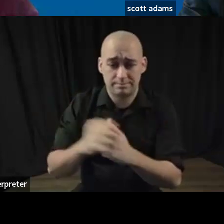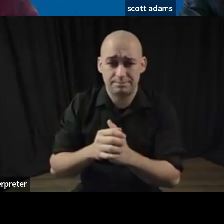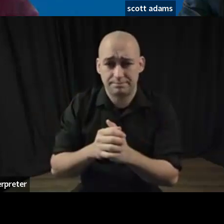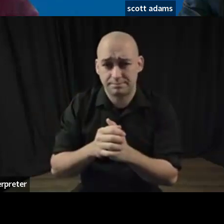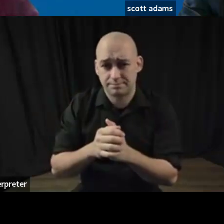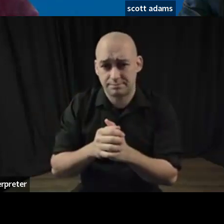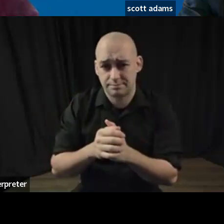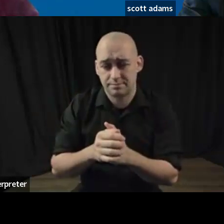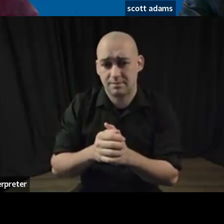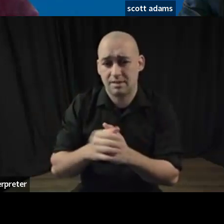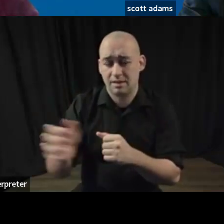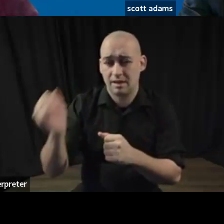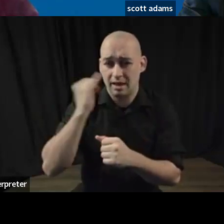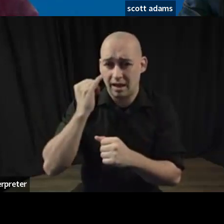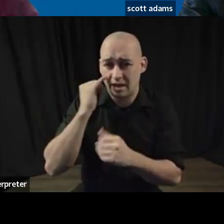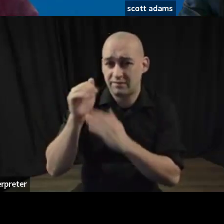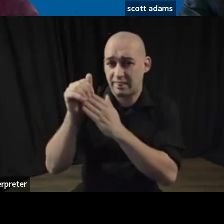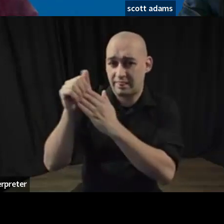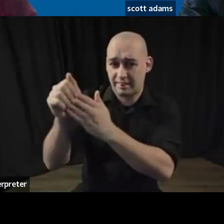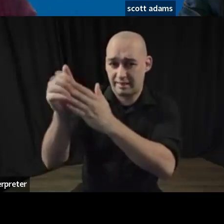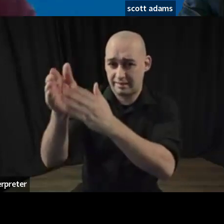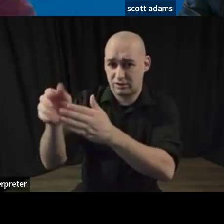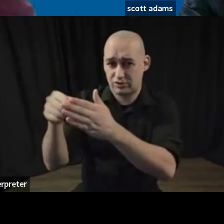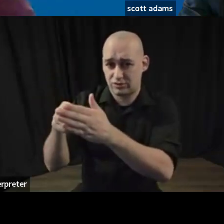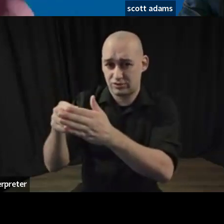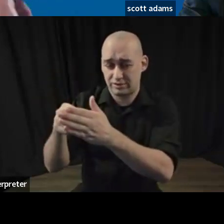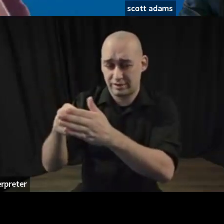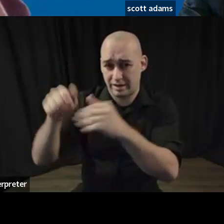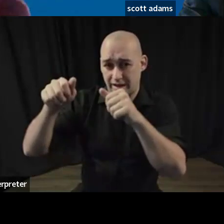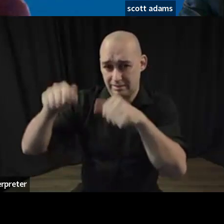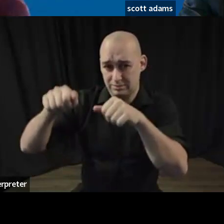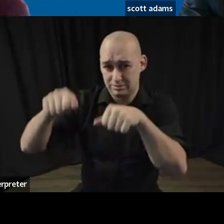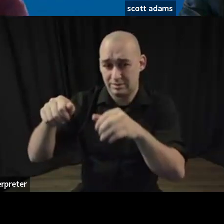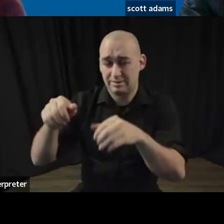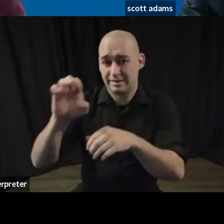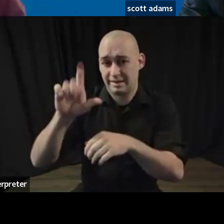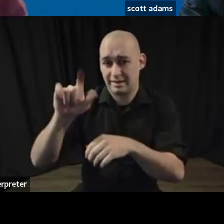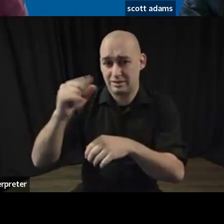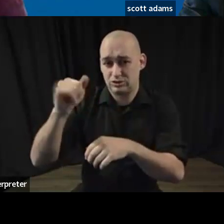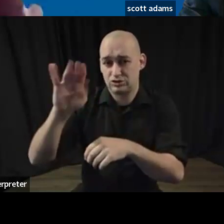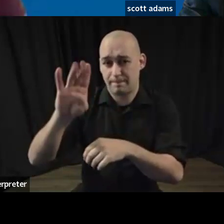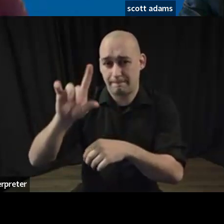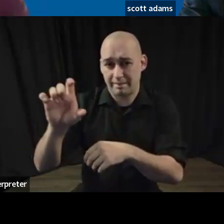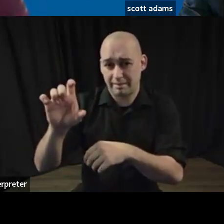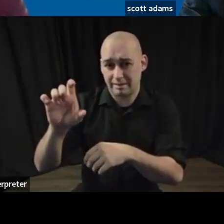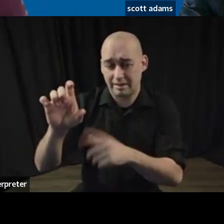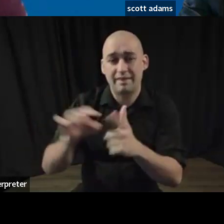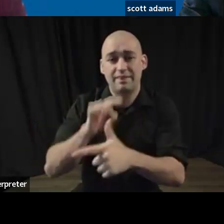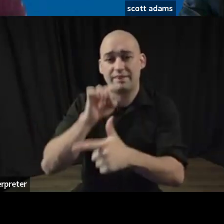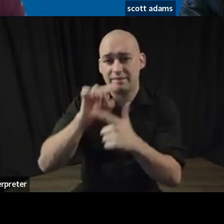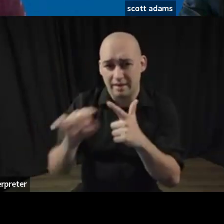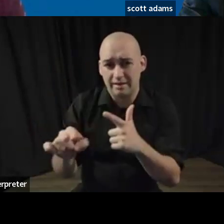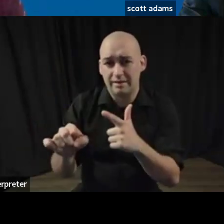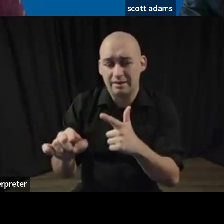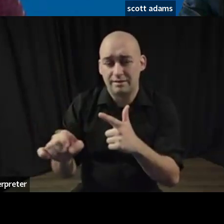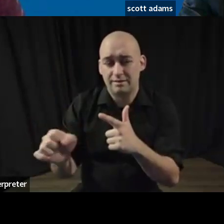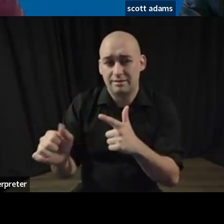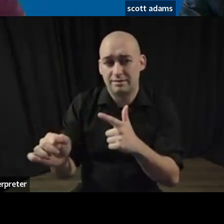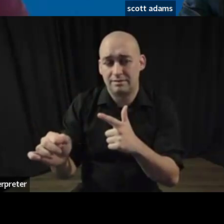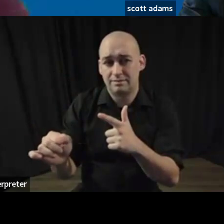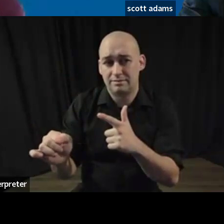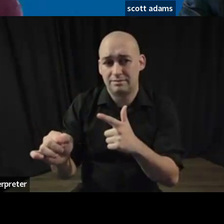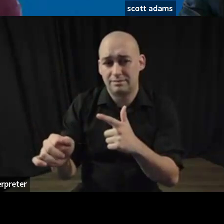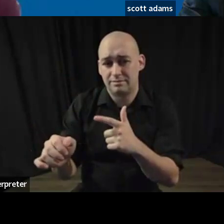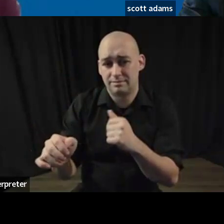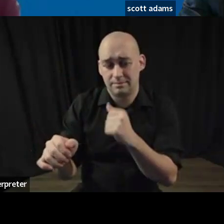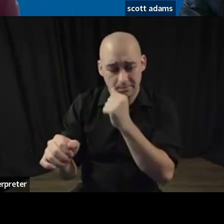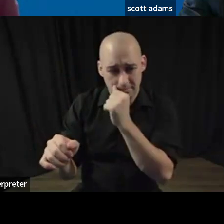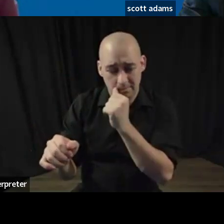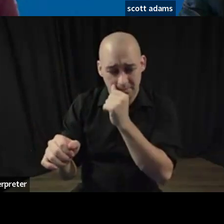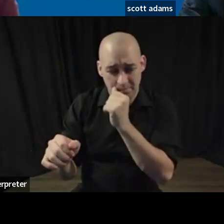as long as a lead applicant is one of the eligible entities that you know, they, you know, one